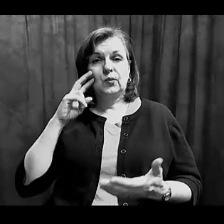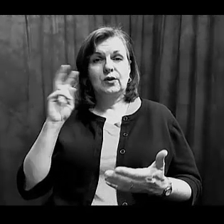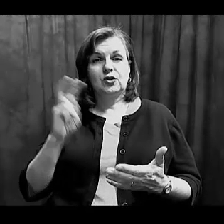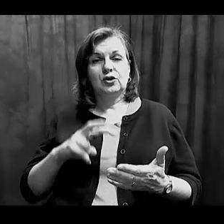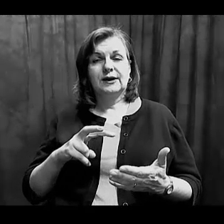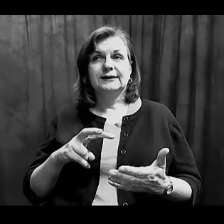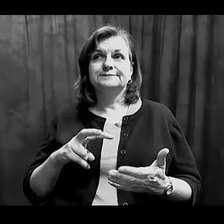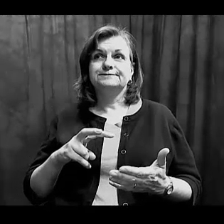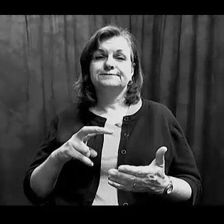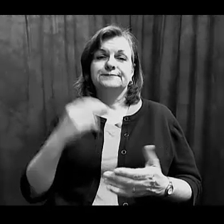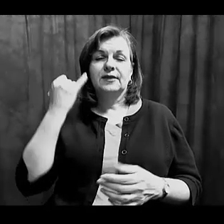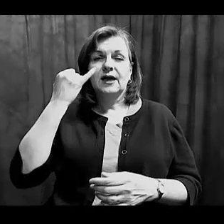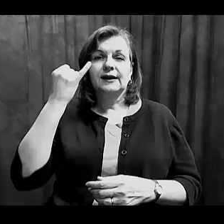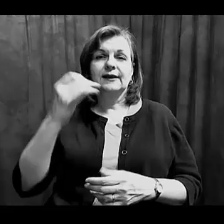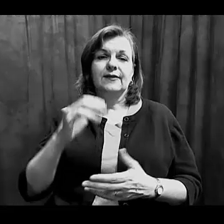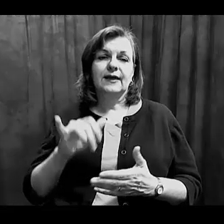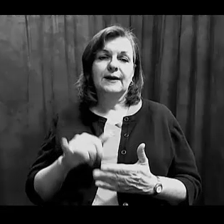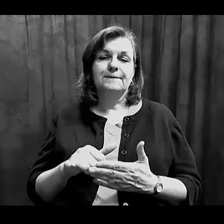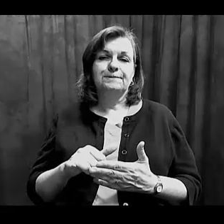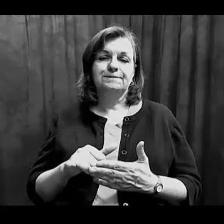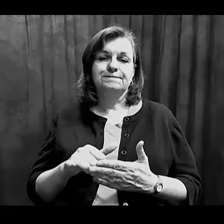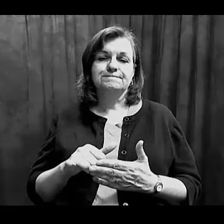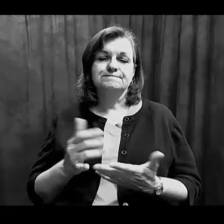we look at the idea that